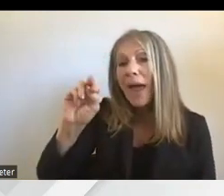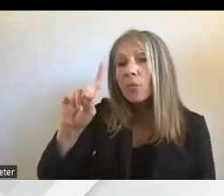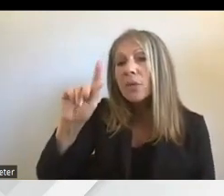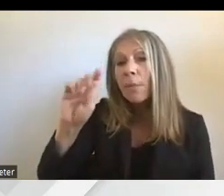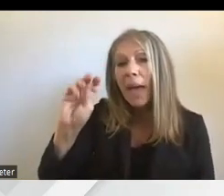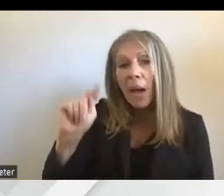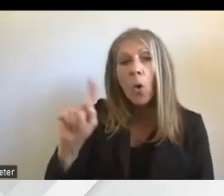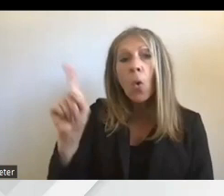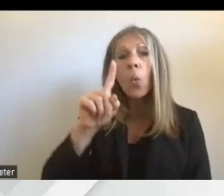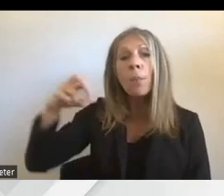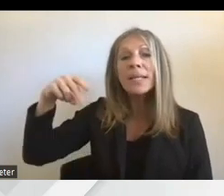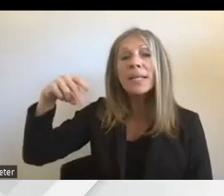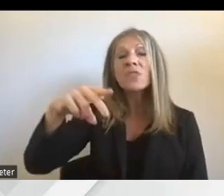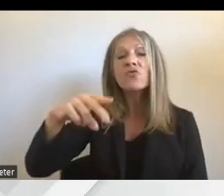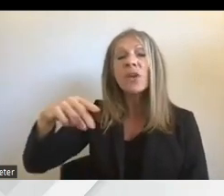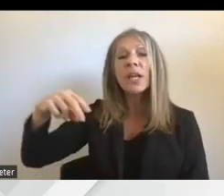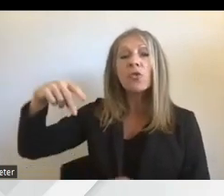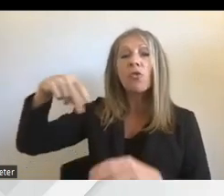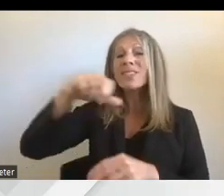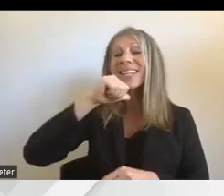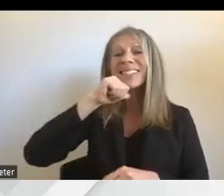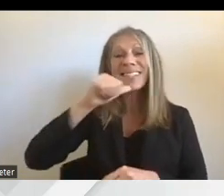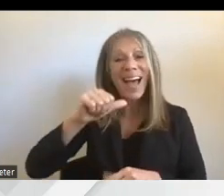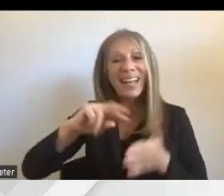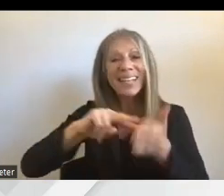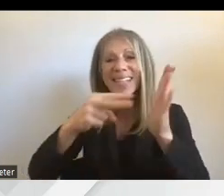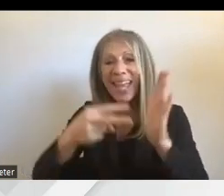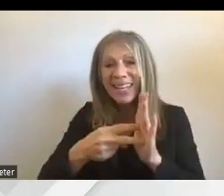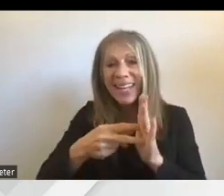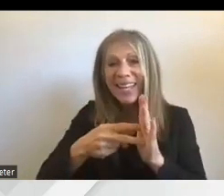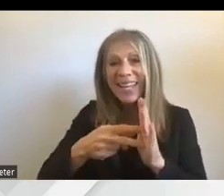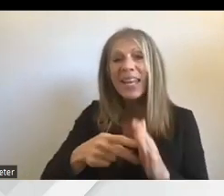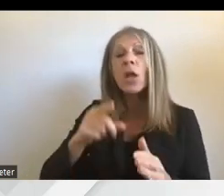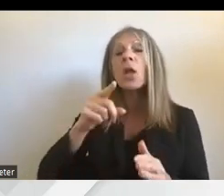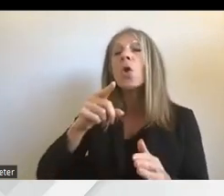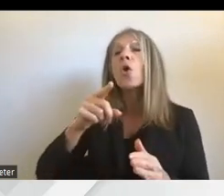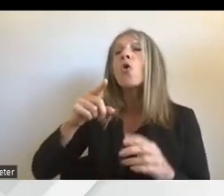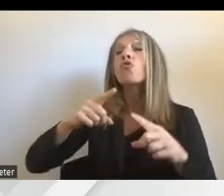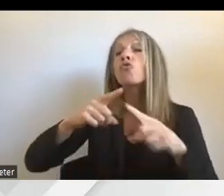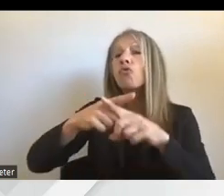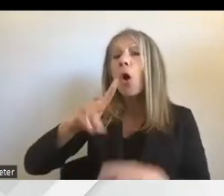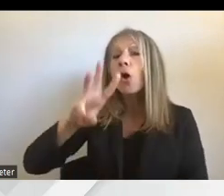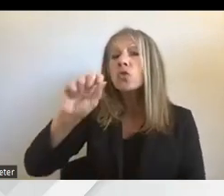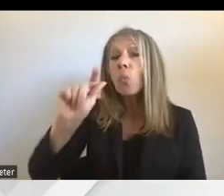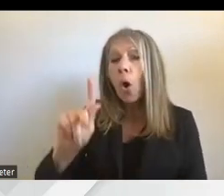Where pedestrian crossing is not intended at mid-block or roundabout crosswalks, the